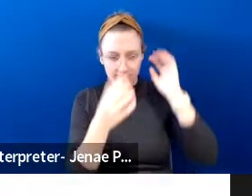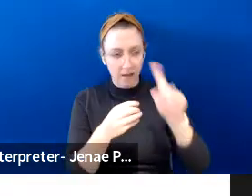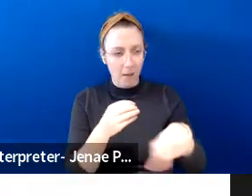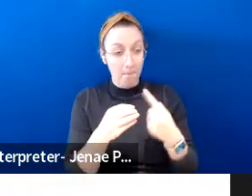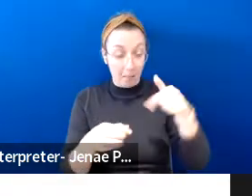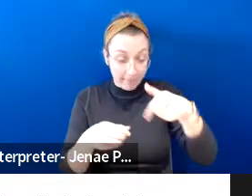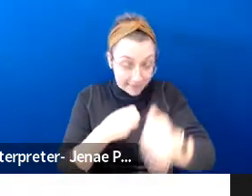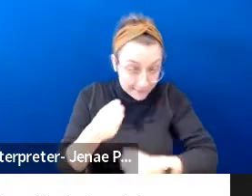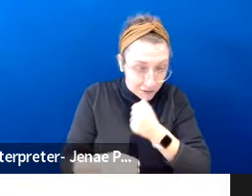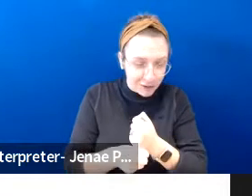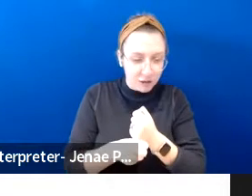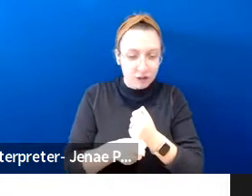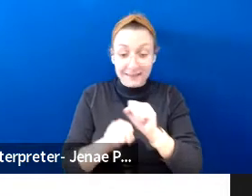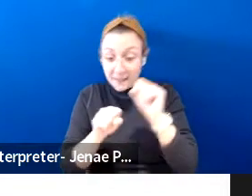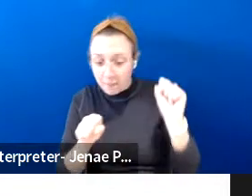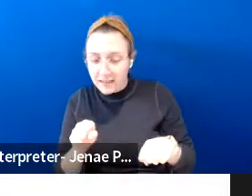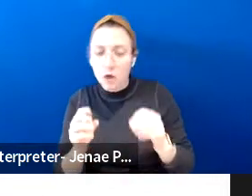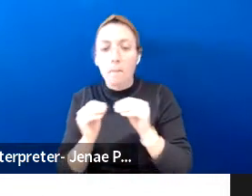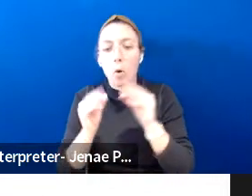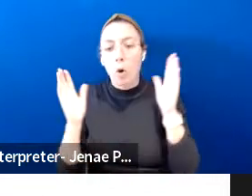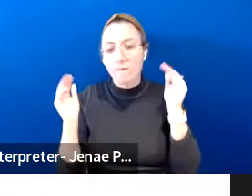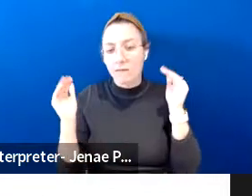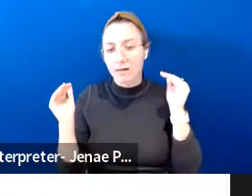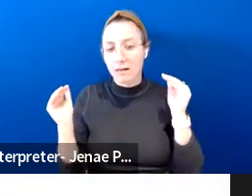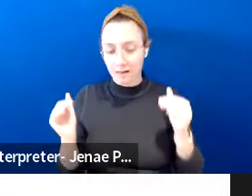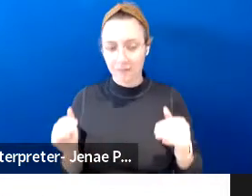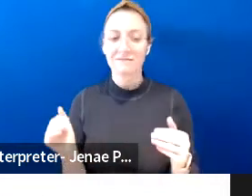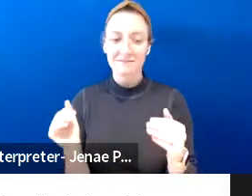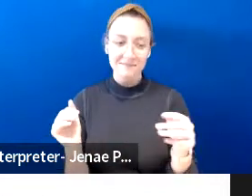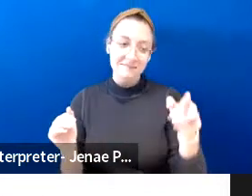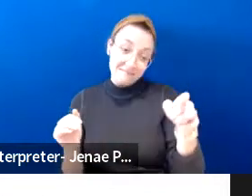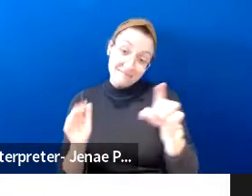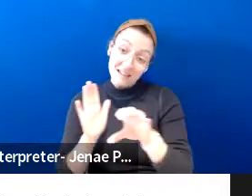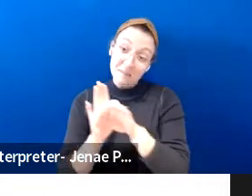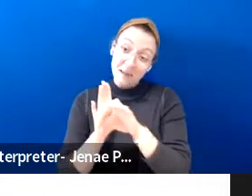And so be more hopeful. So with this New Year, I hope that we can build